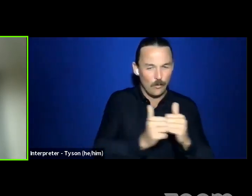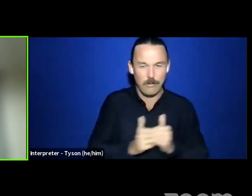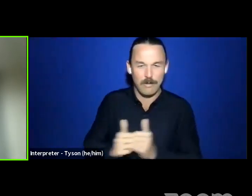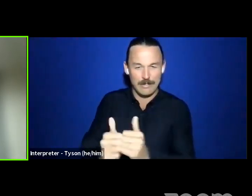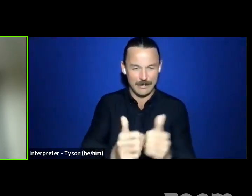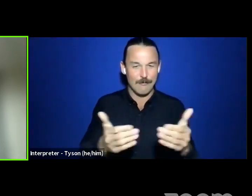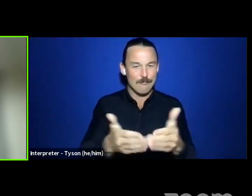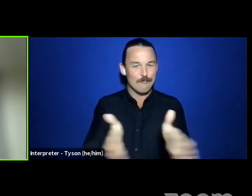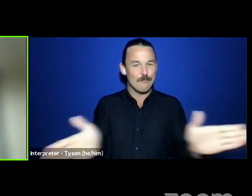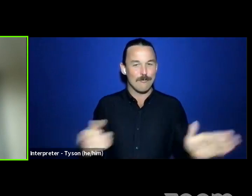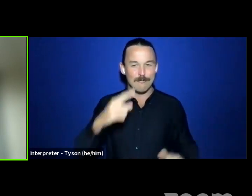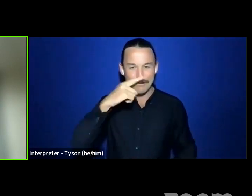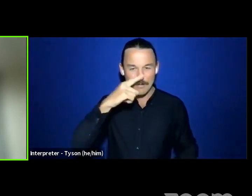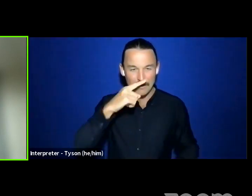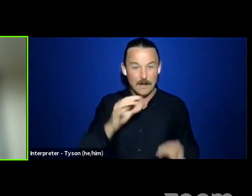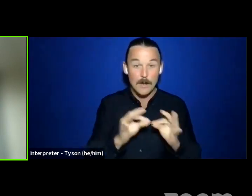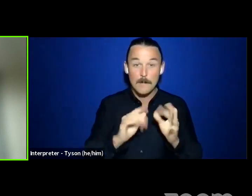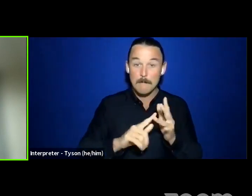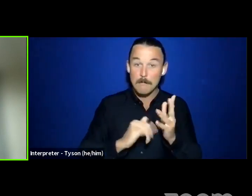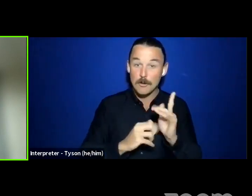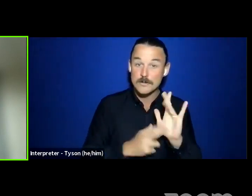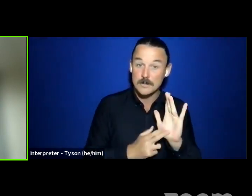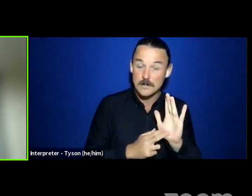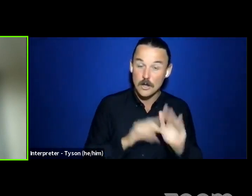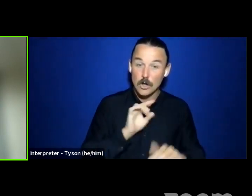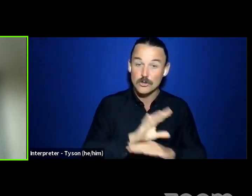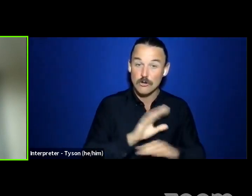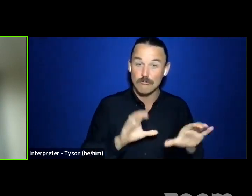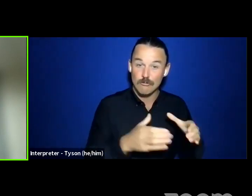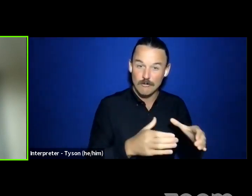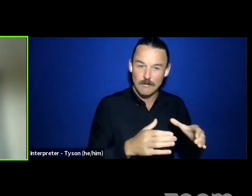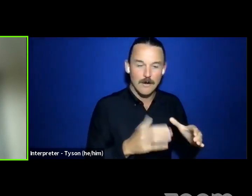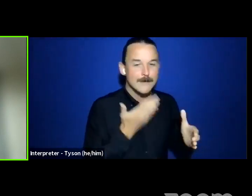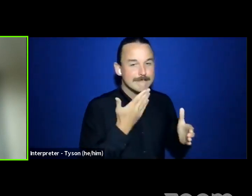with a broad Coalition.